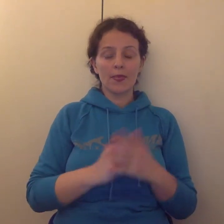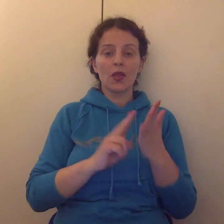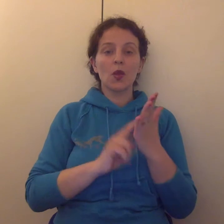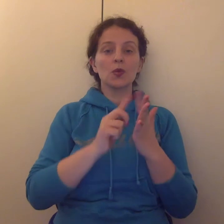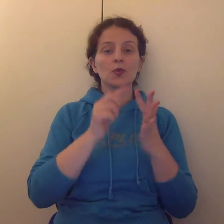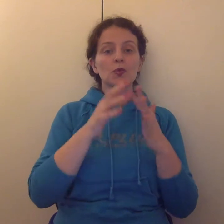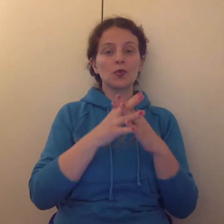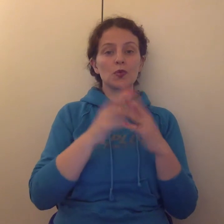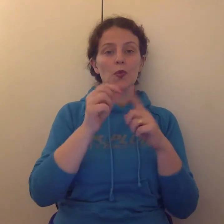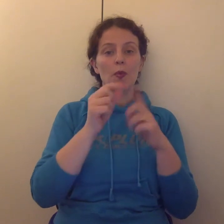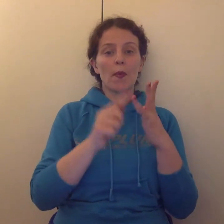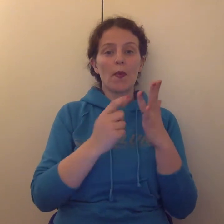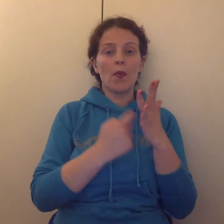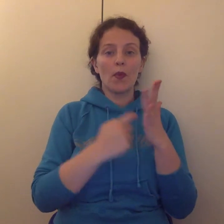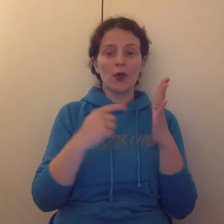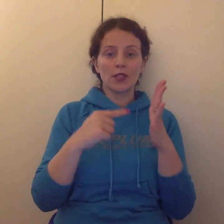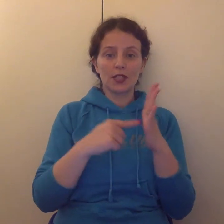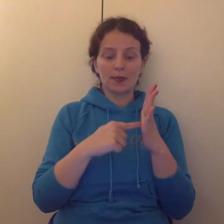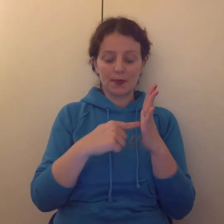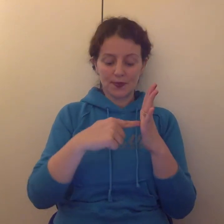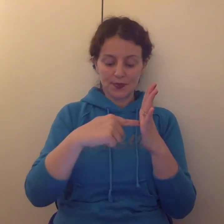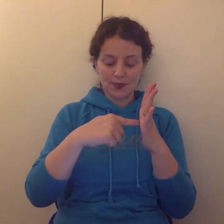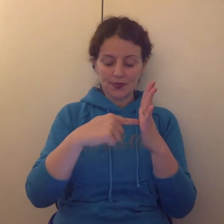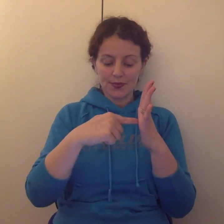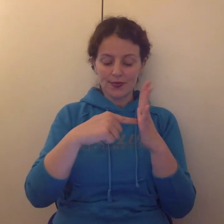NEWPORT